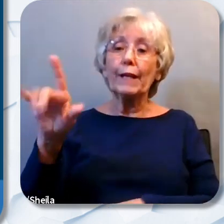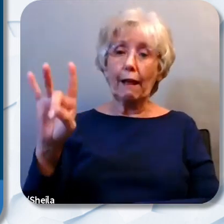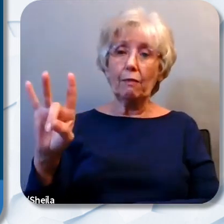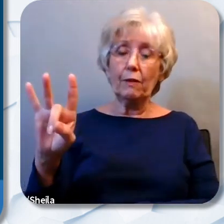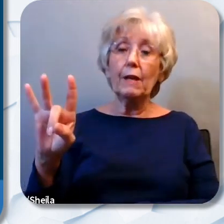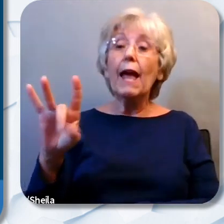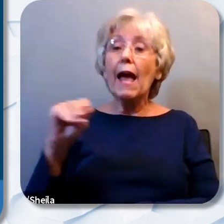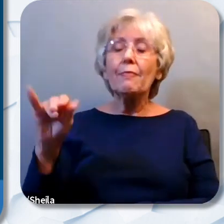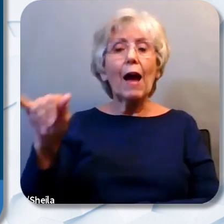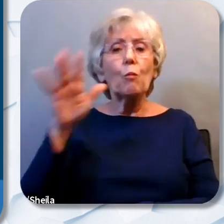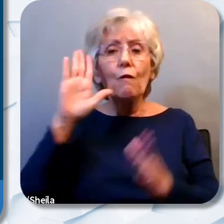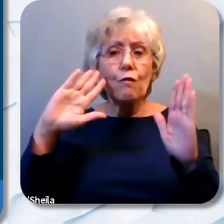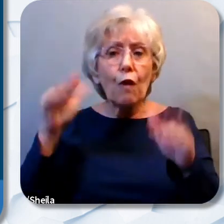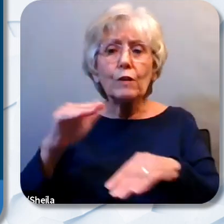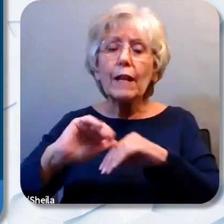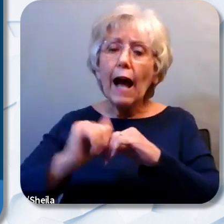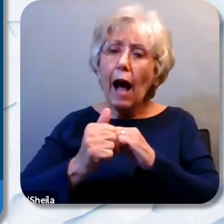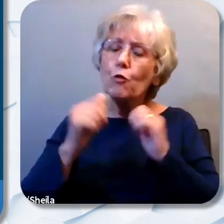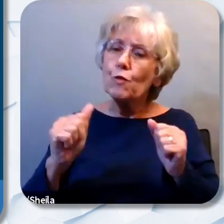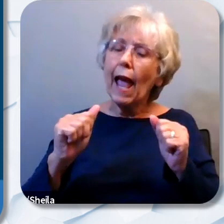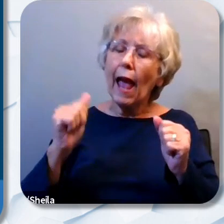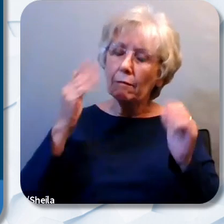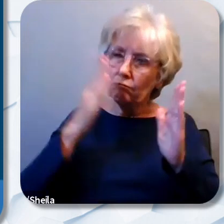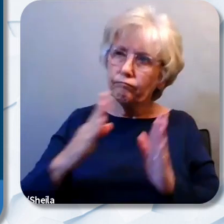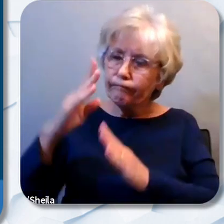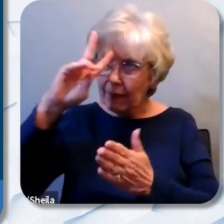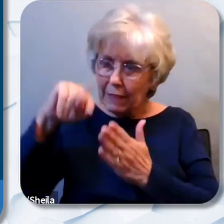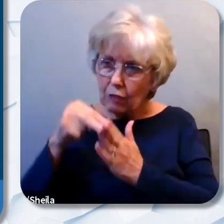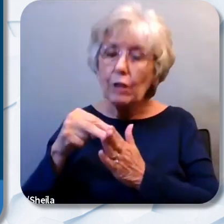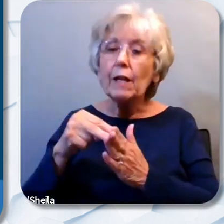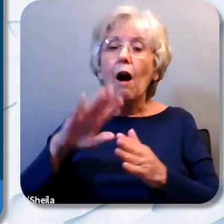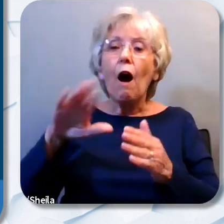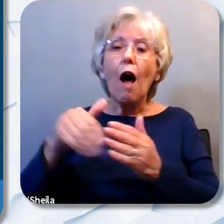focus on the how you can begin to intentionally integrate. All of the new historic investments